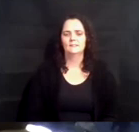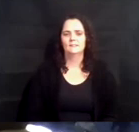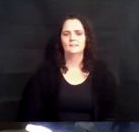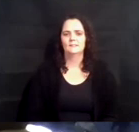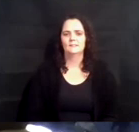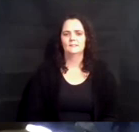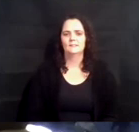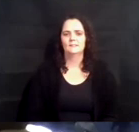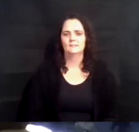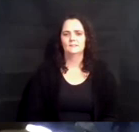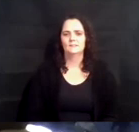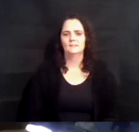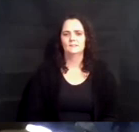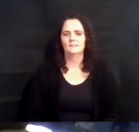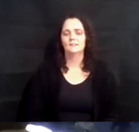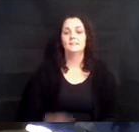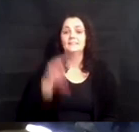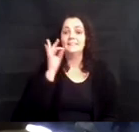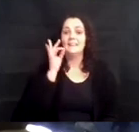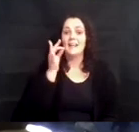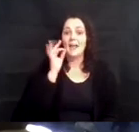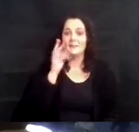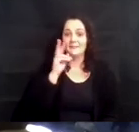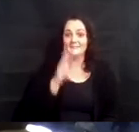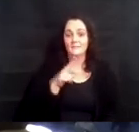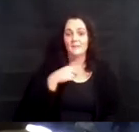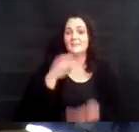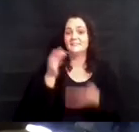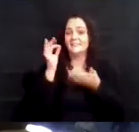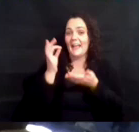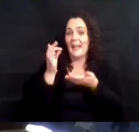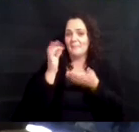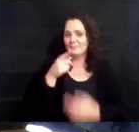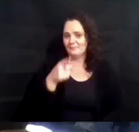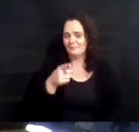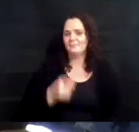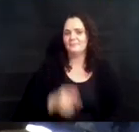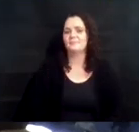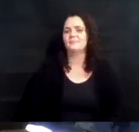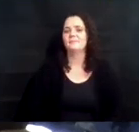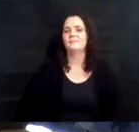and so there is my little teacup puppet right there, I’ll set that